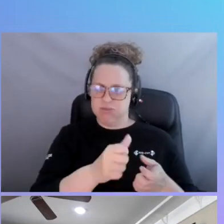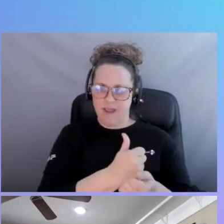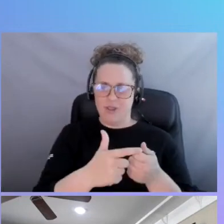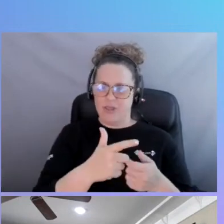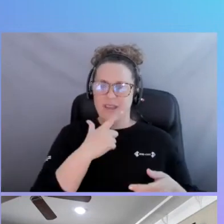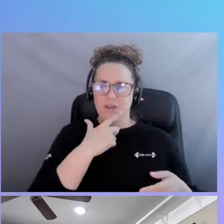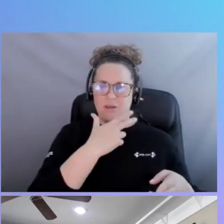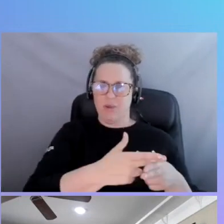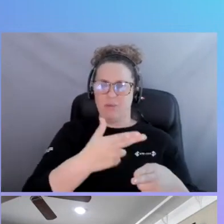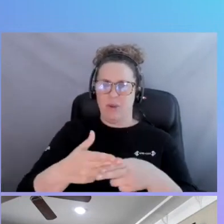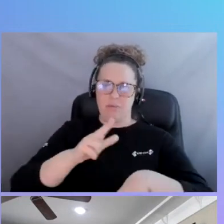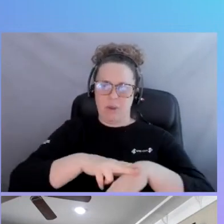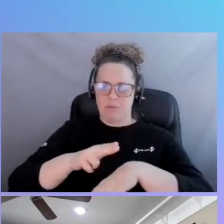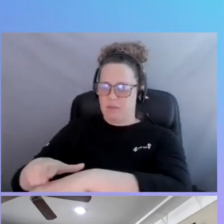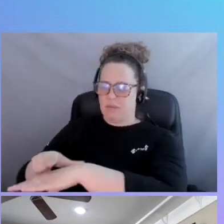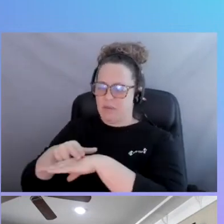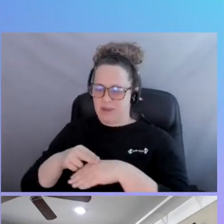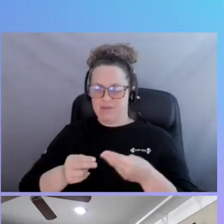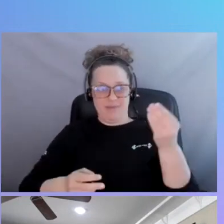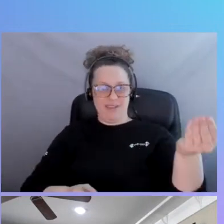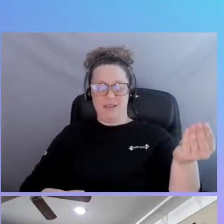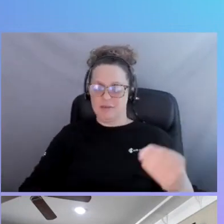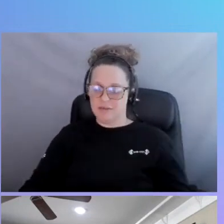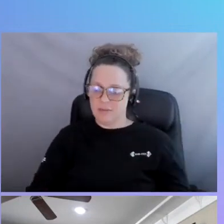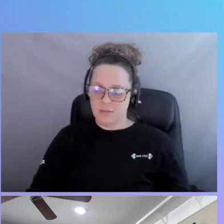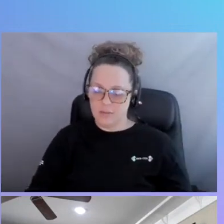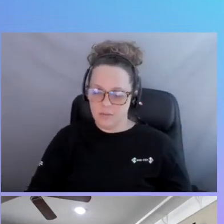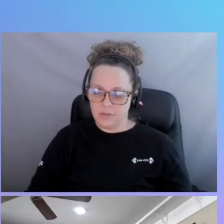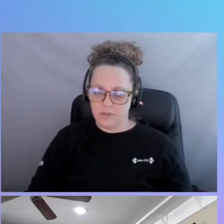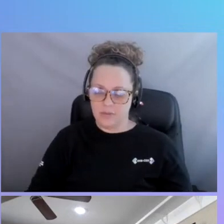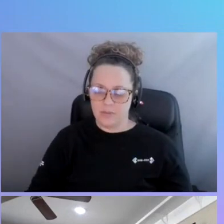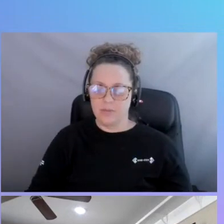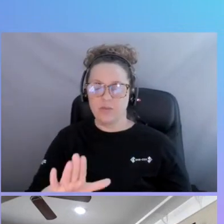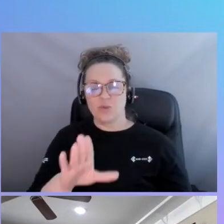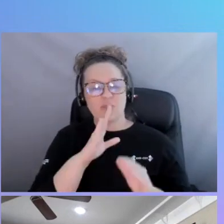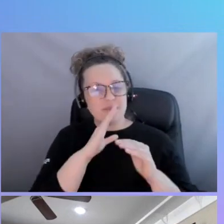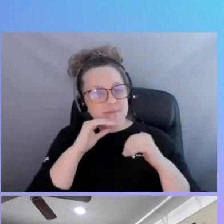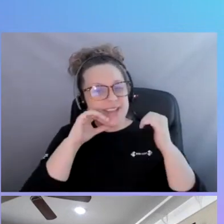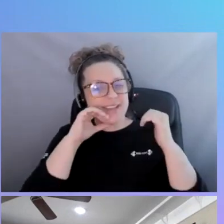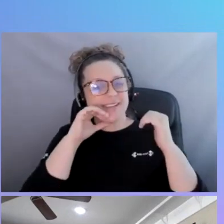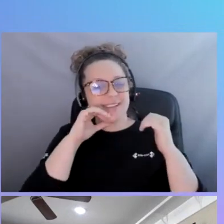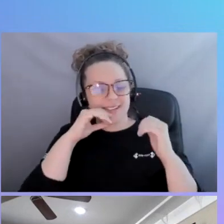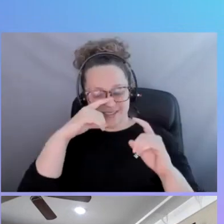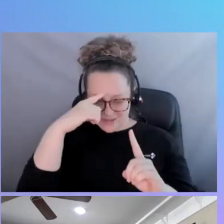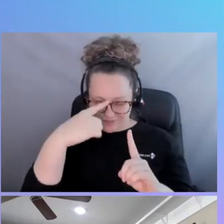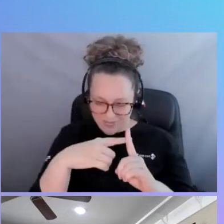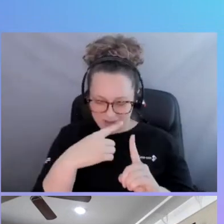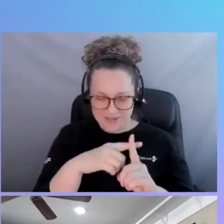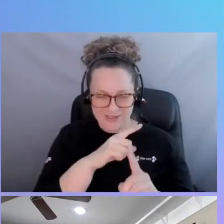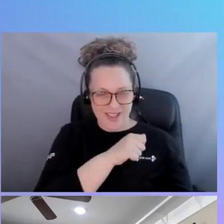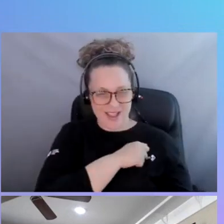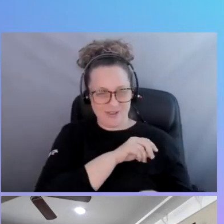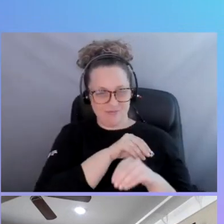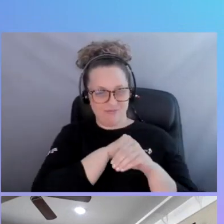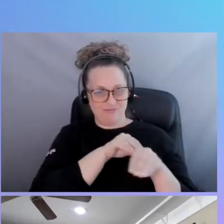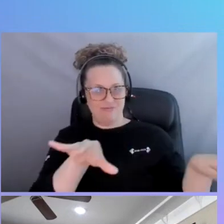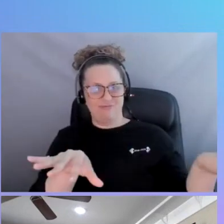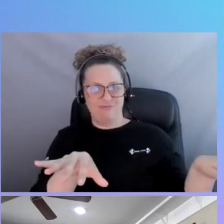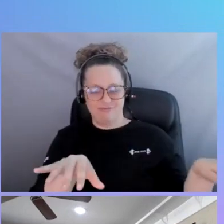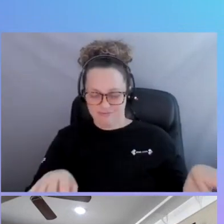long way. Your smile keeping a positive attitude, you're going